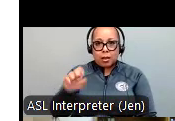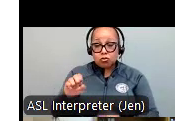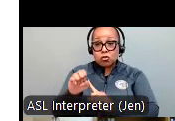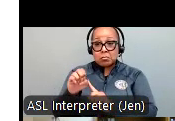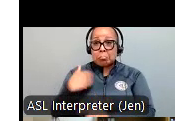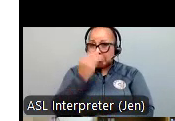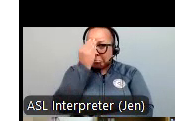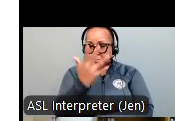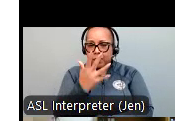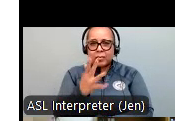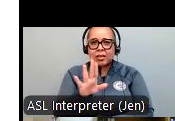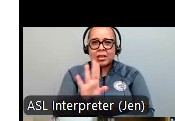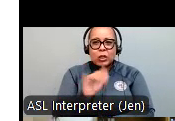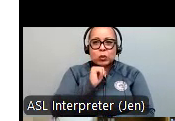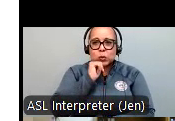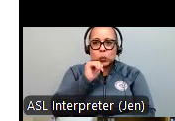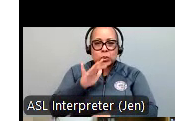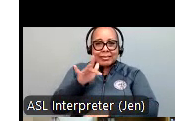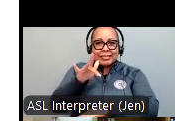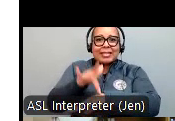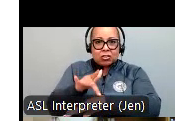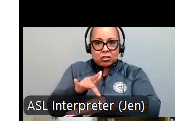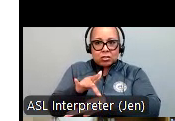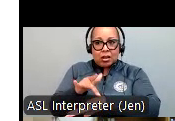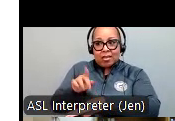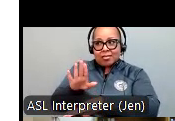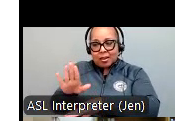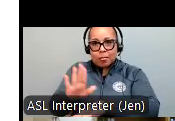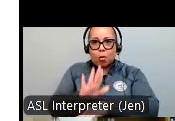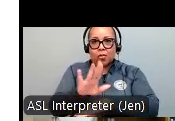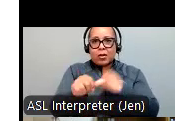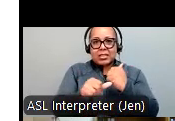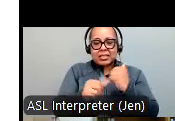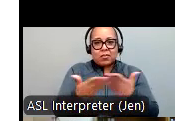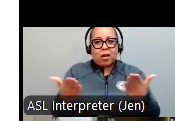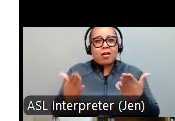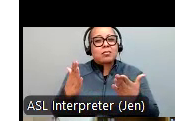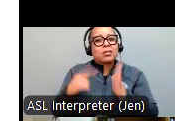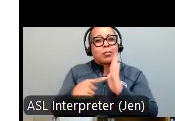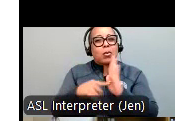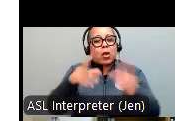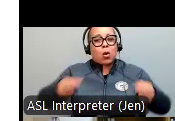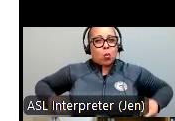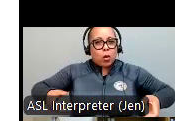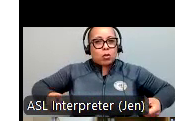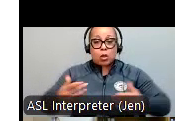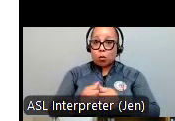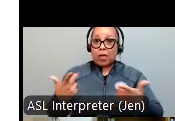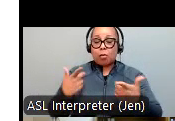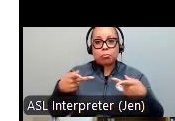do not touch someone or their assistive device, such as a wheelchair, without permission. The